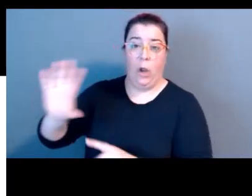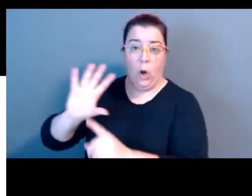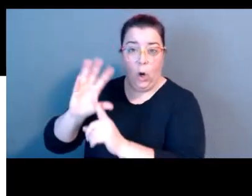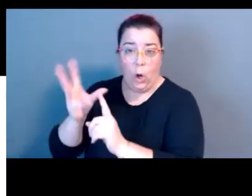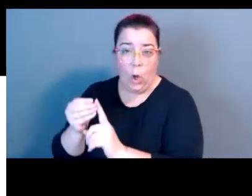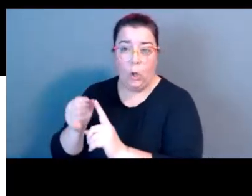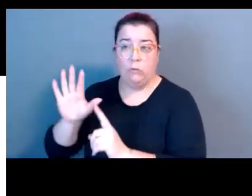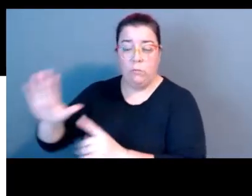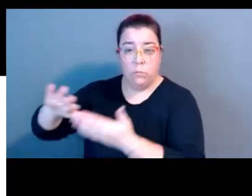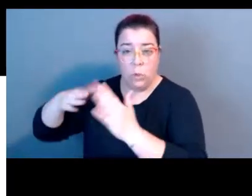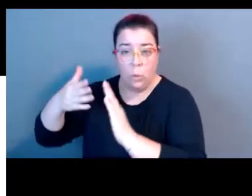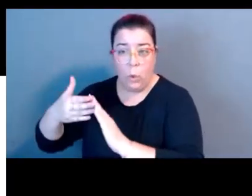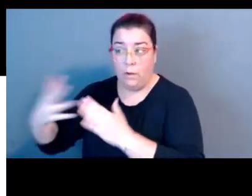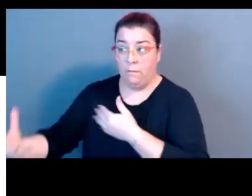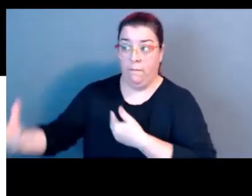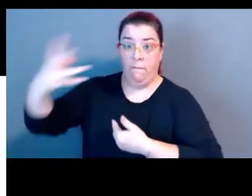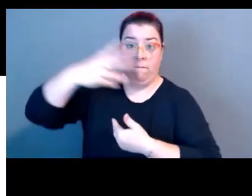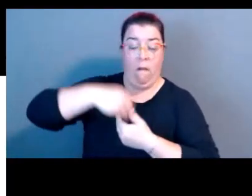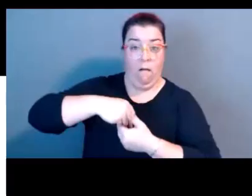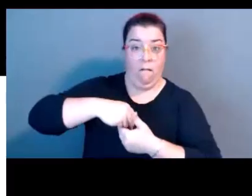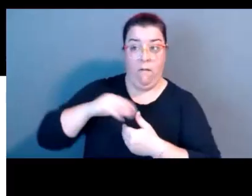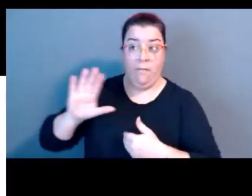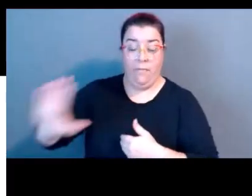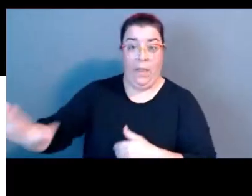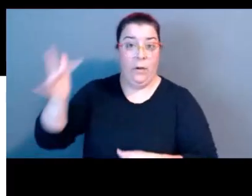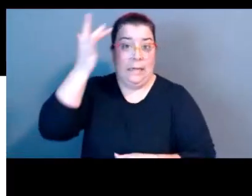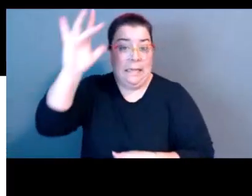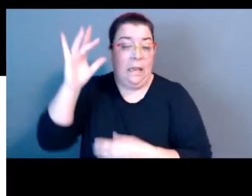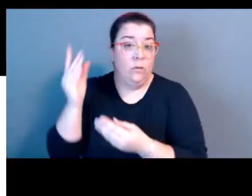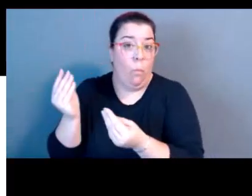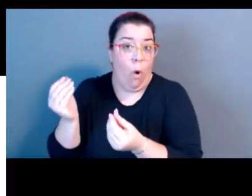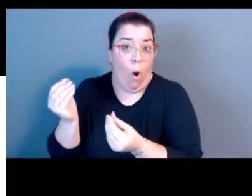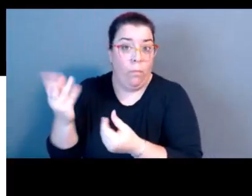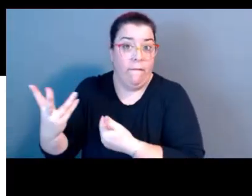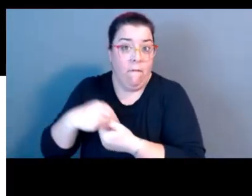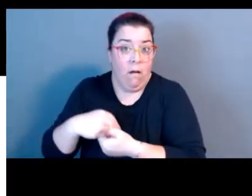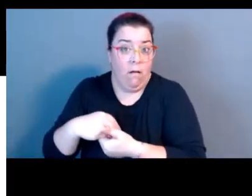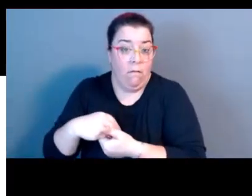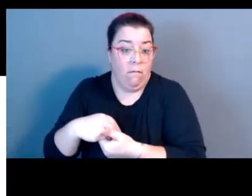If you answer No to these questions, you will move directly to the next step of the application.